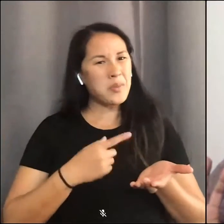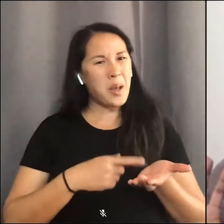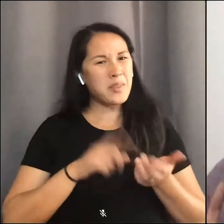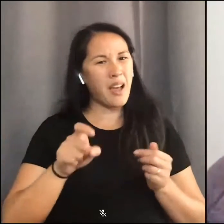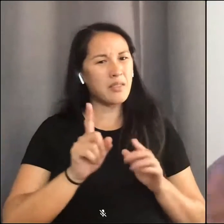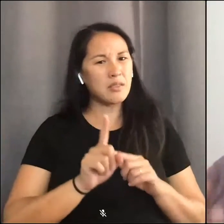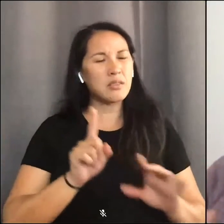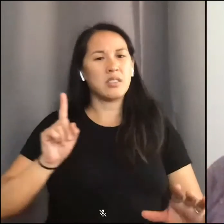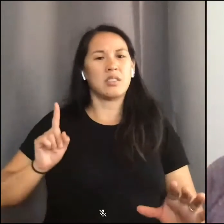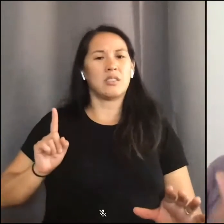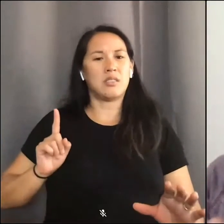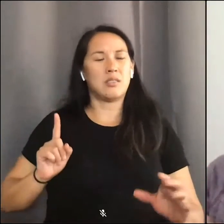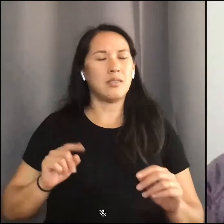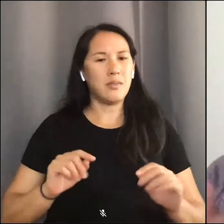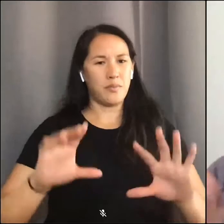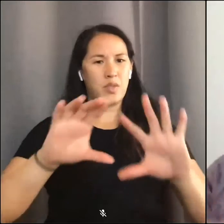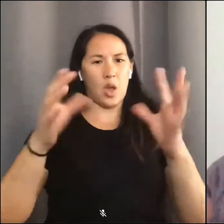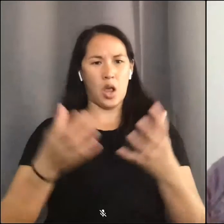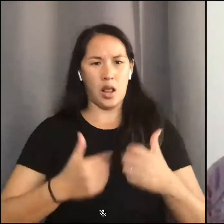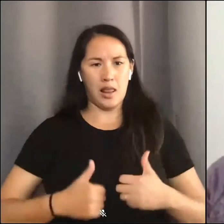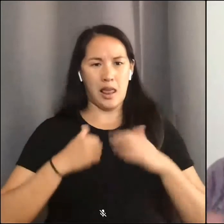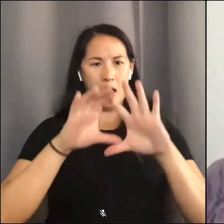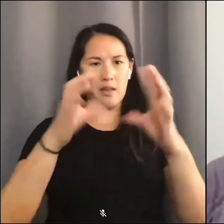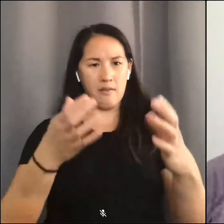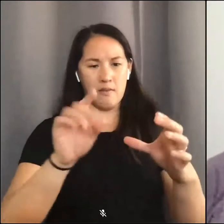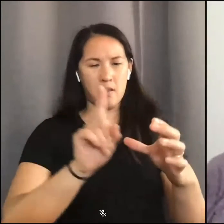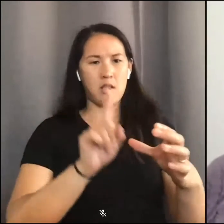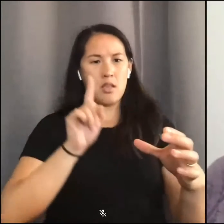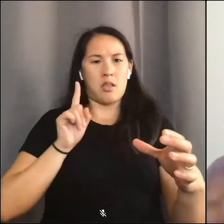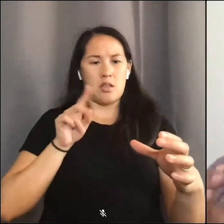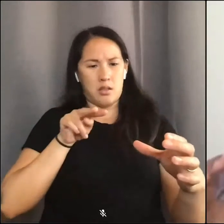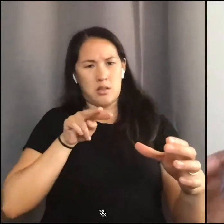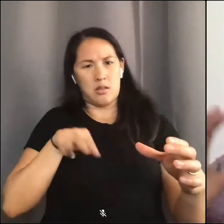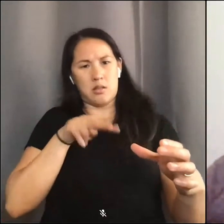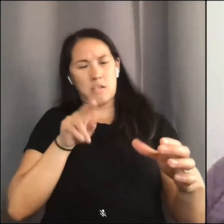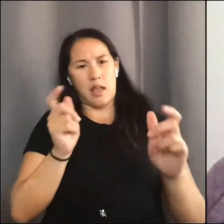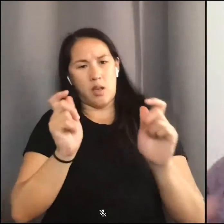and look at the opportunity of where can we make adjustments um so when you have your